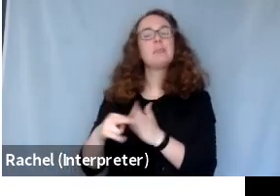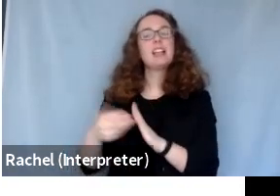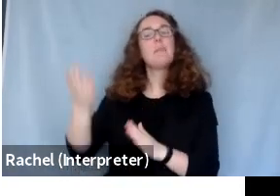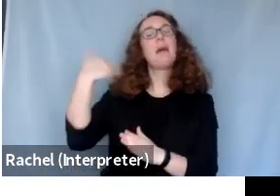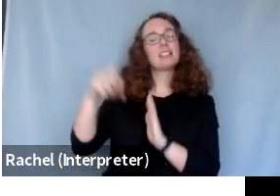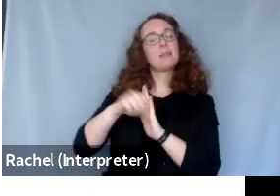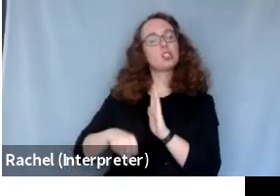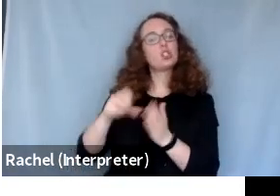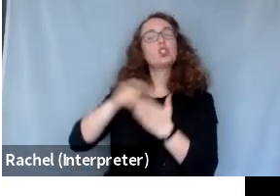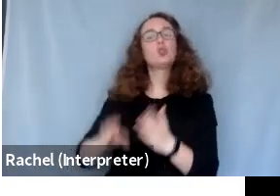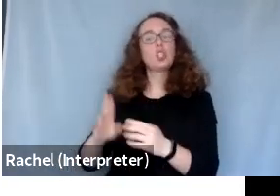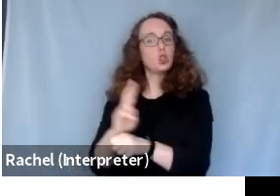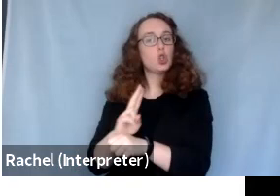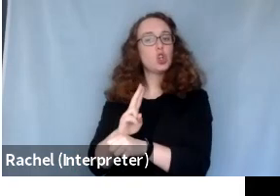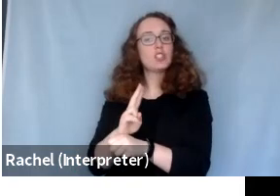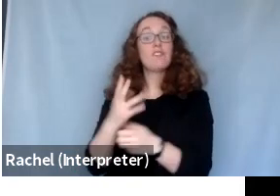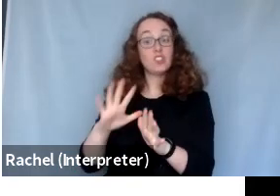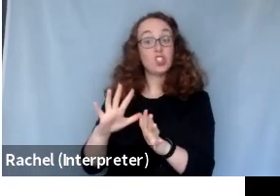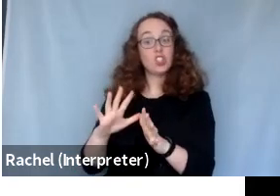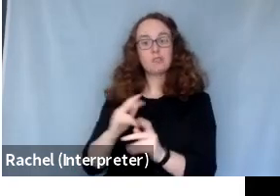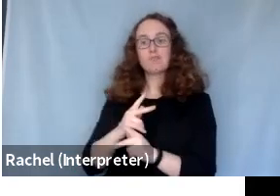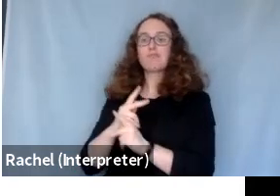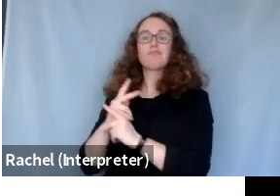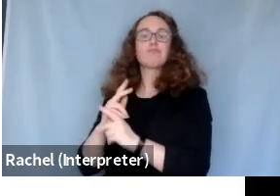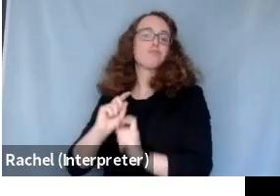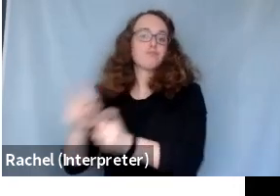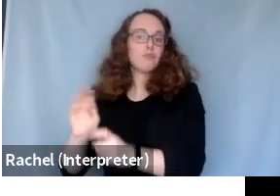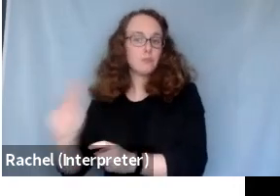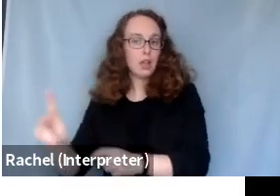Digital books are becoming more common, and probably